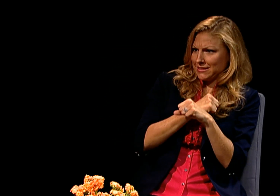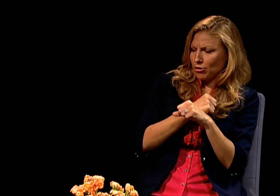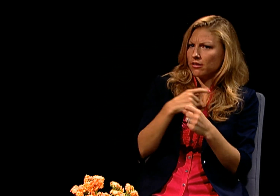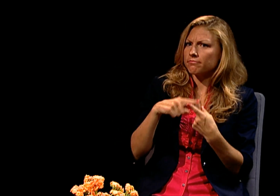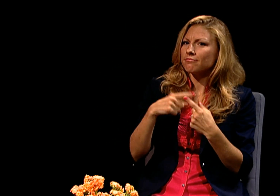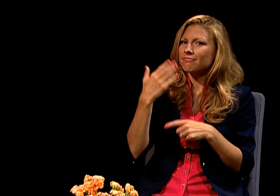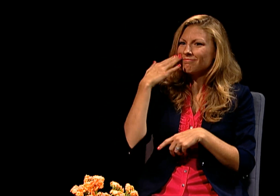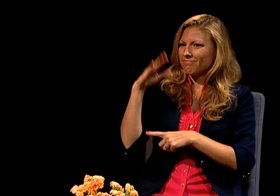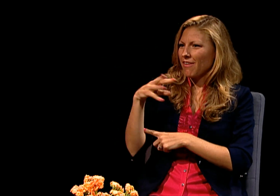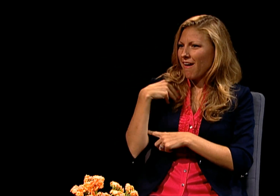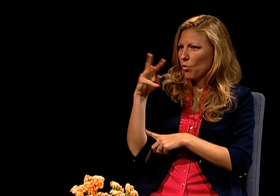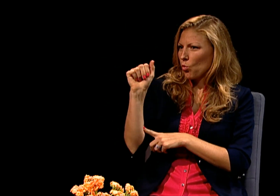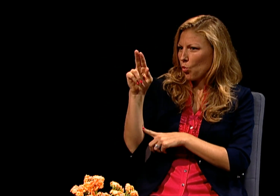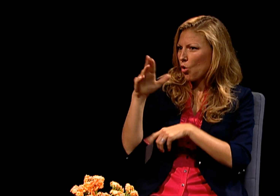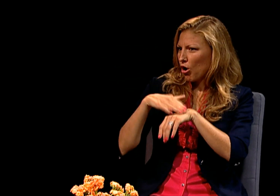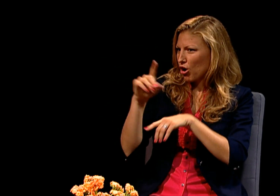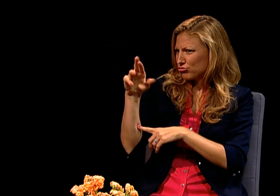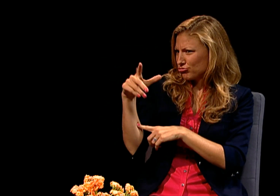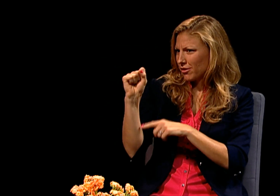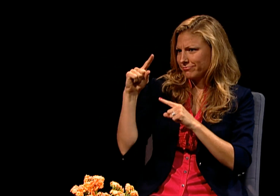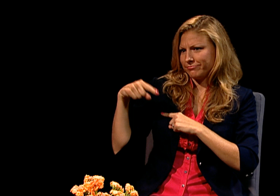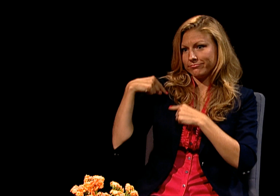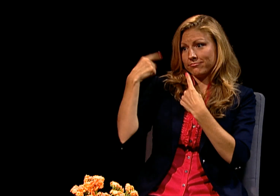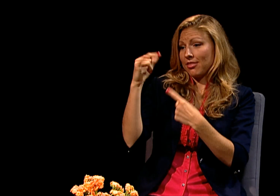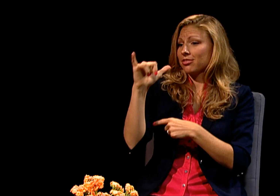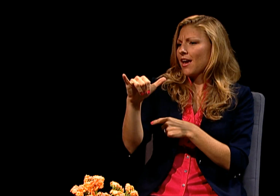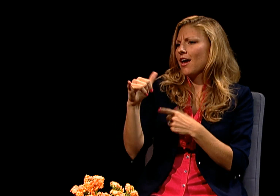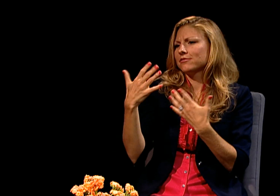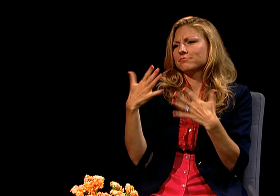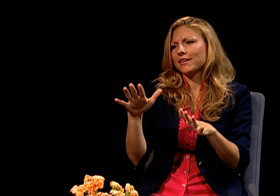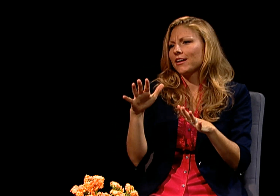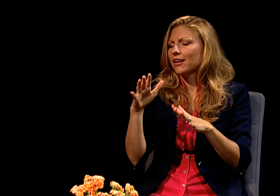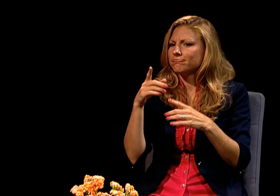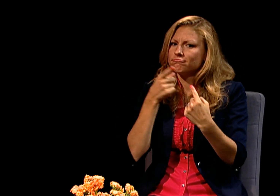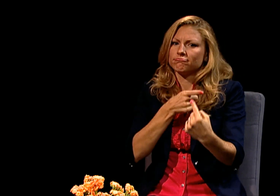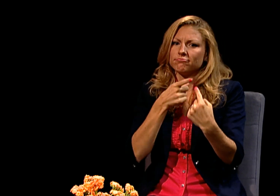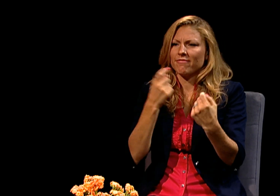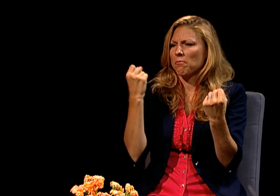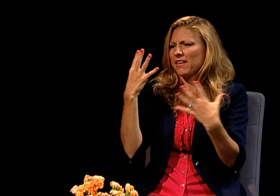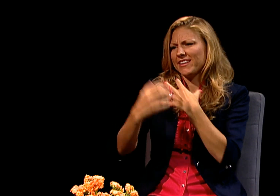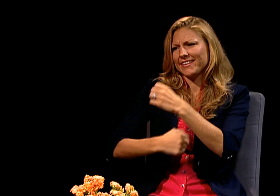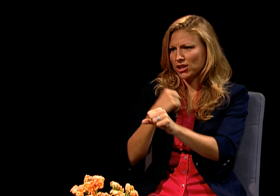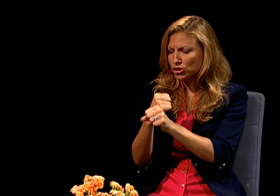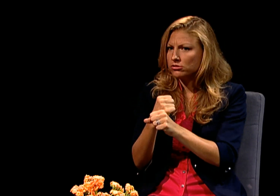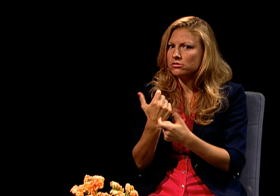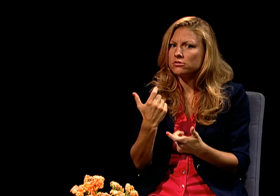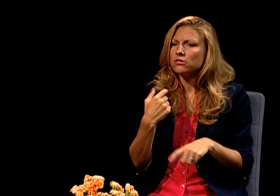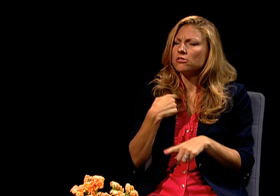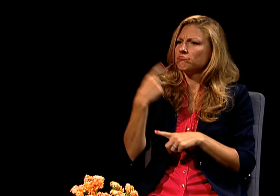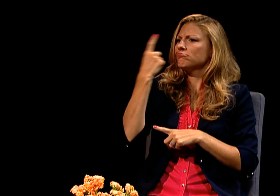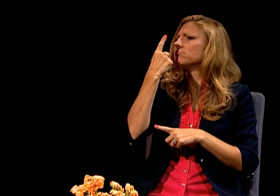SO NOW LET'S TALK A LITTLE MORE ABOUT THE INTERNAL SECURITY. WE HAVE THE WAR ON DRUGS THAT WE'VE BEEN DEALING WITH